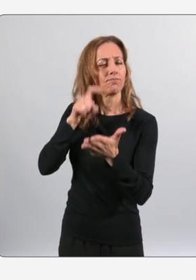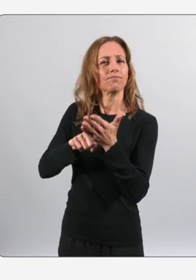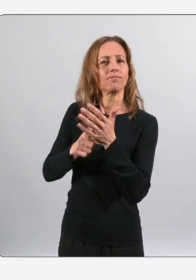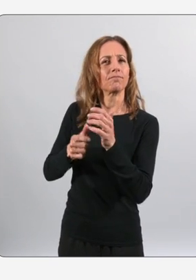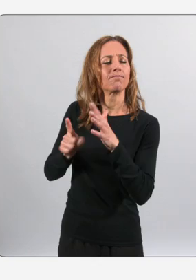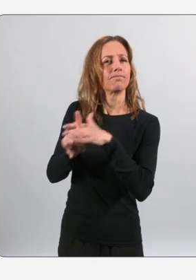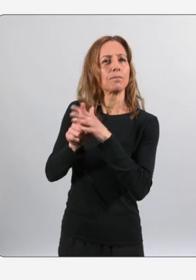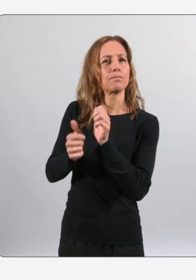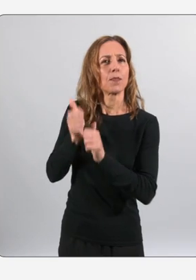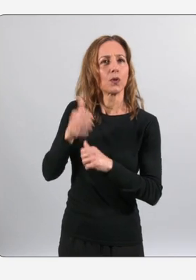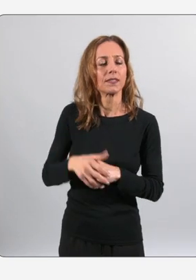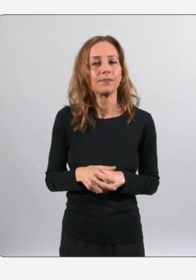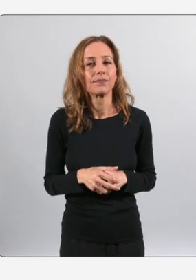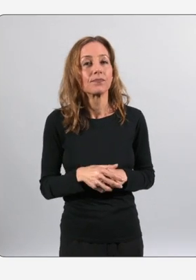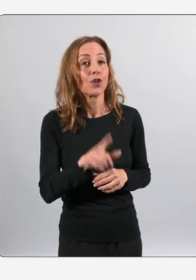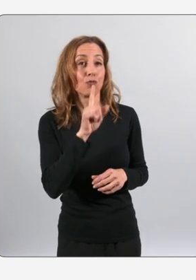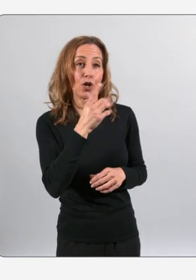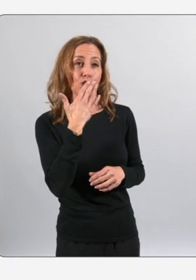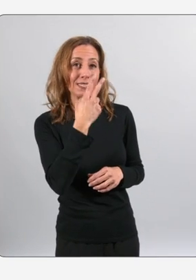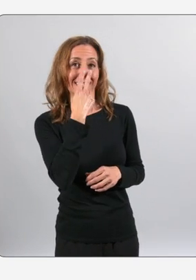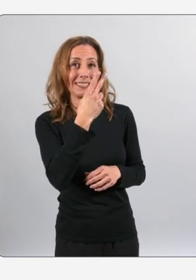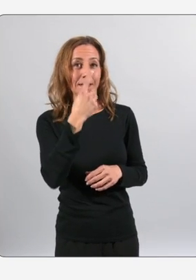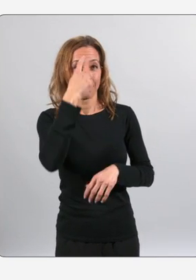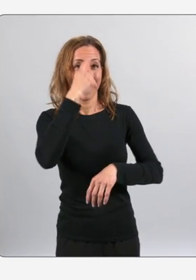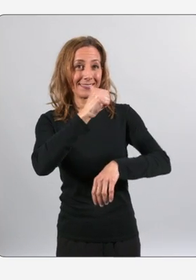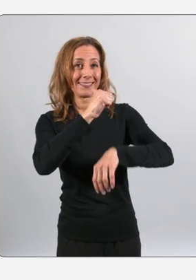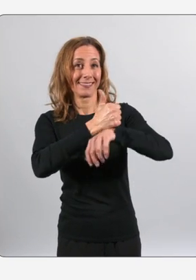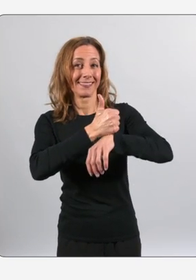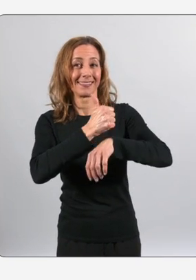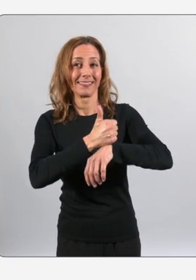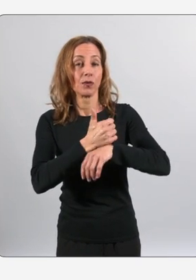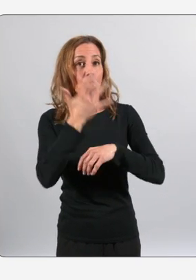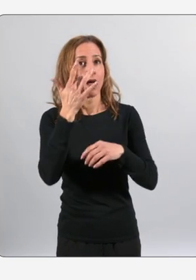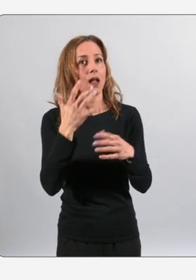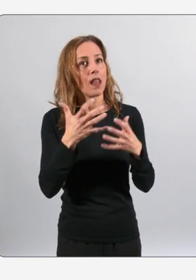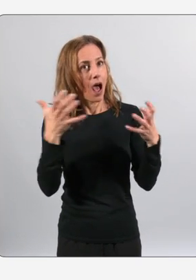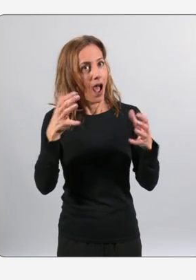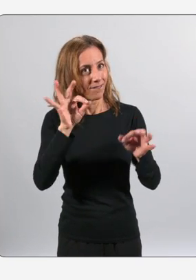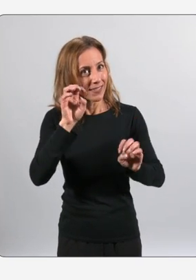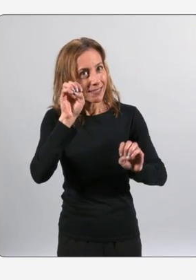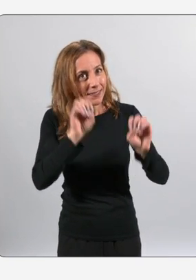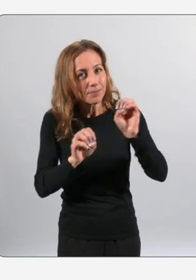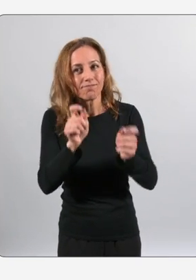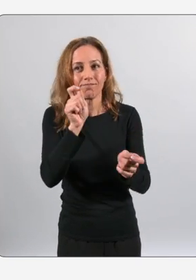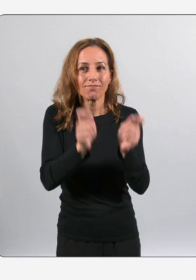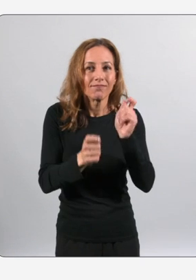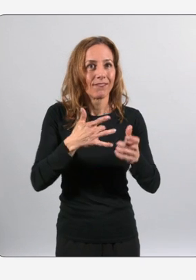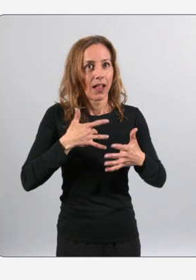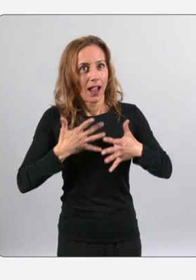Well, it's really good to see mindsets in there because there is so much change, and that can be uncomfortable, so, you know, experimentation and agility are